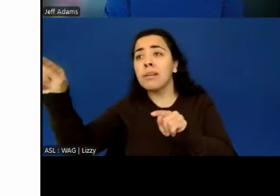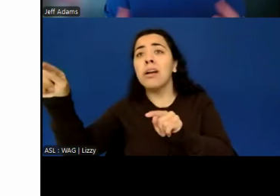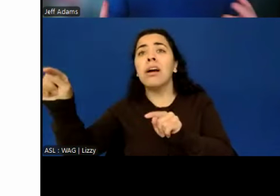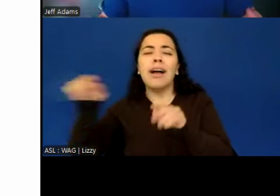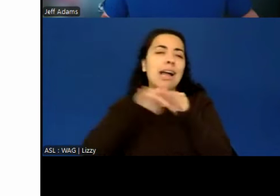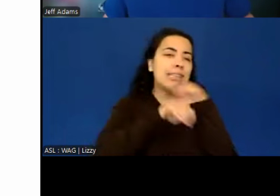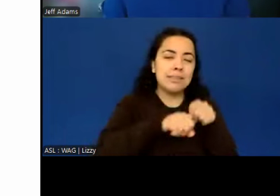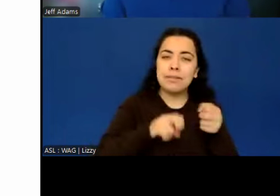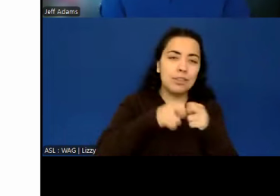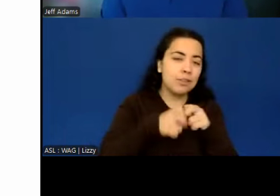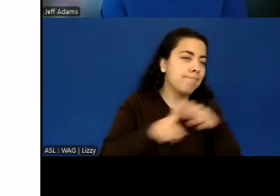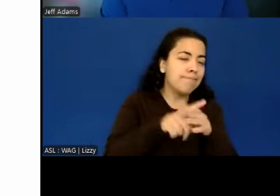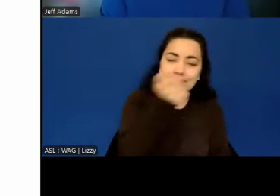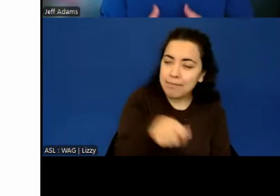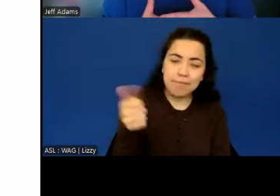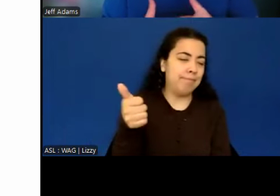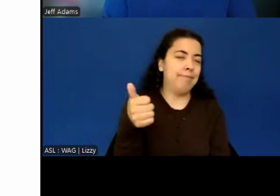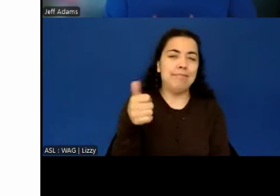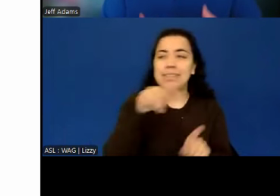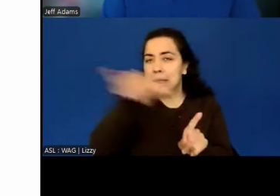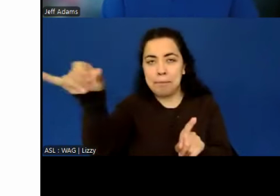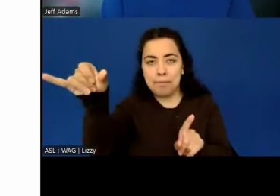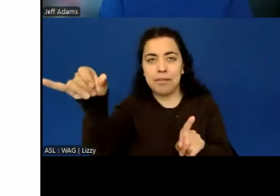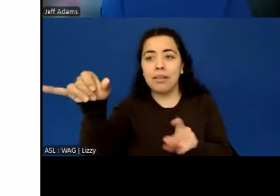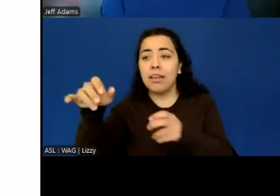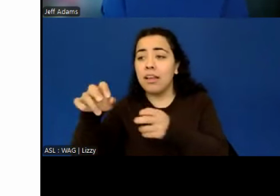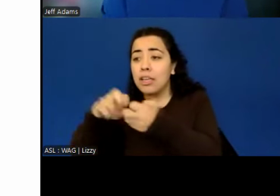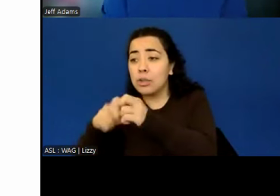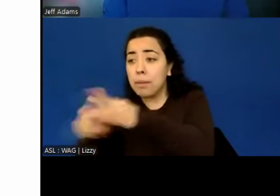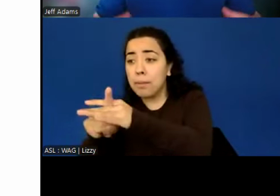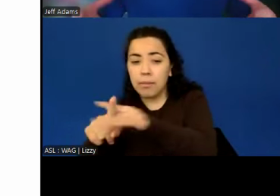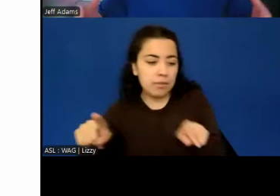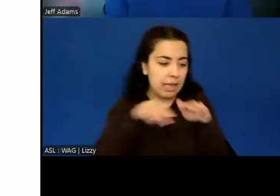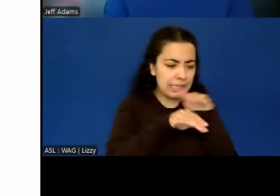like any bug is introduced. And as you get more into this mature space, they are not